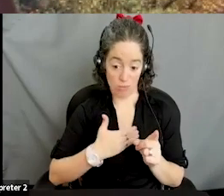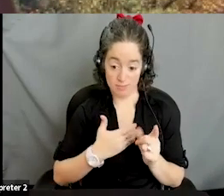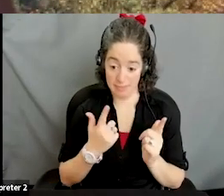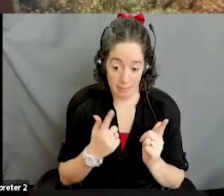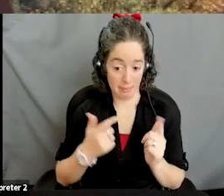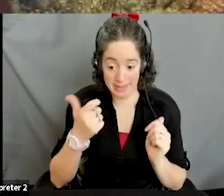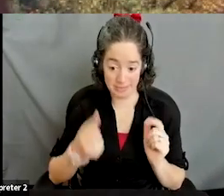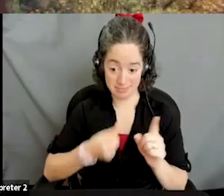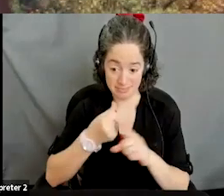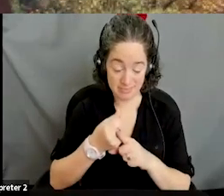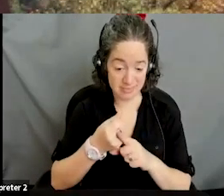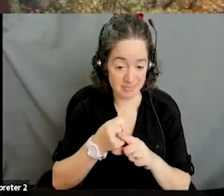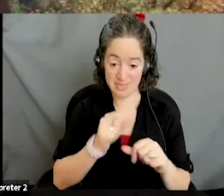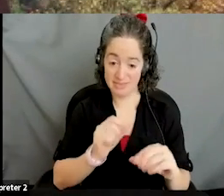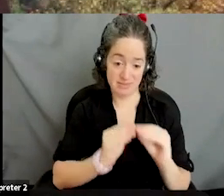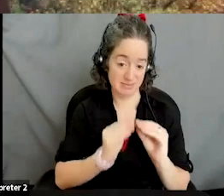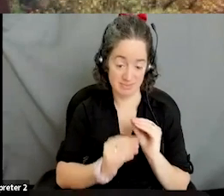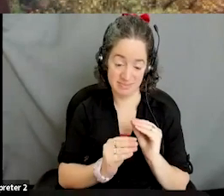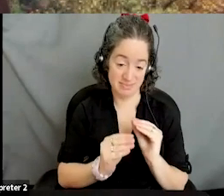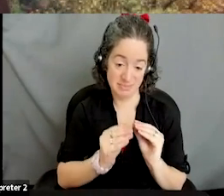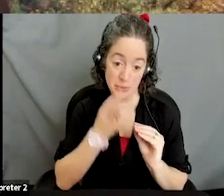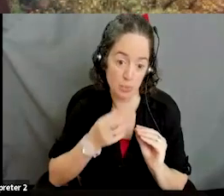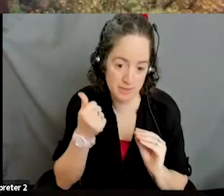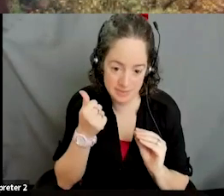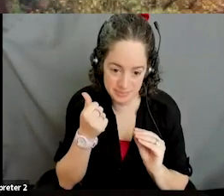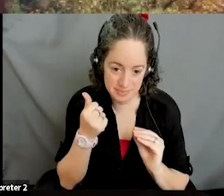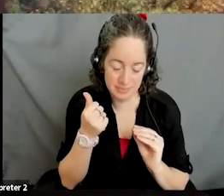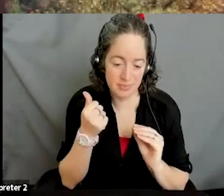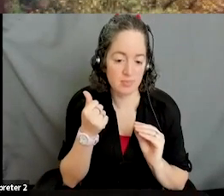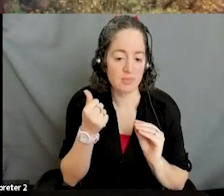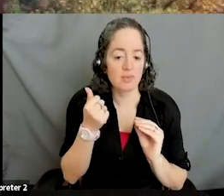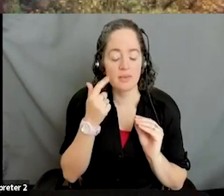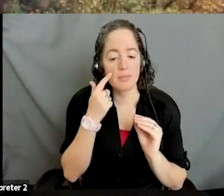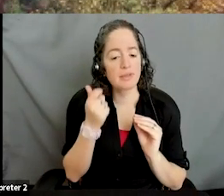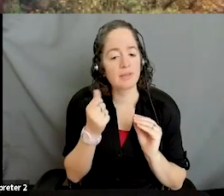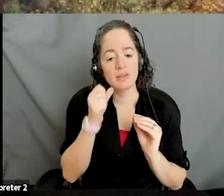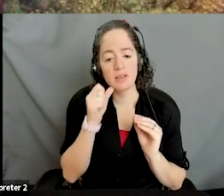because we're not talking about just things for our users